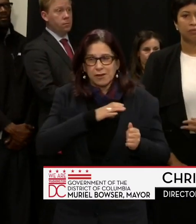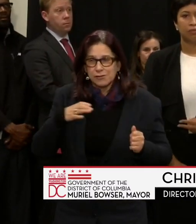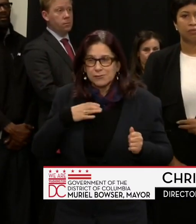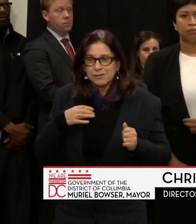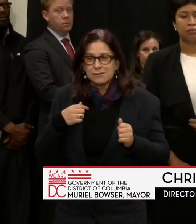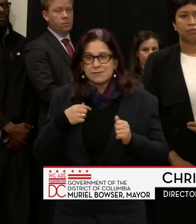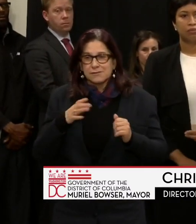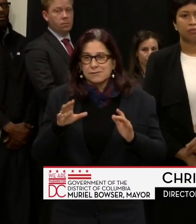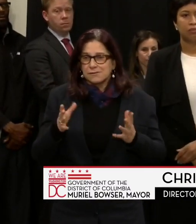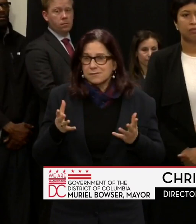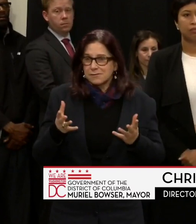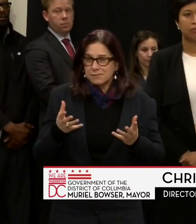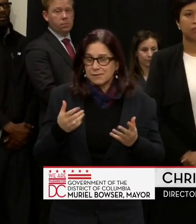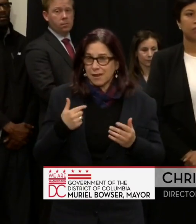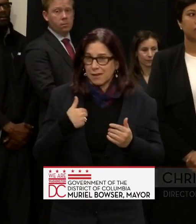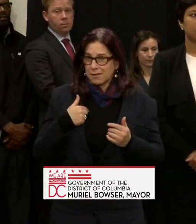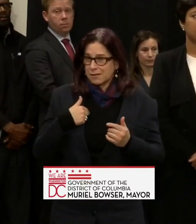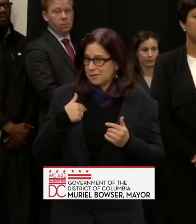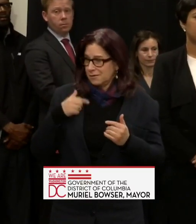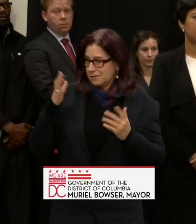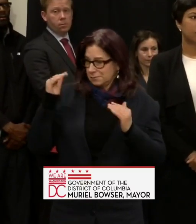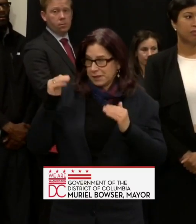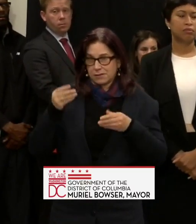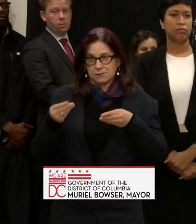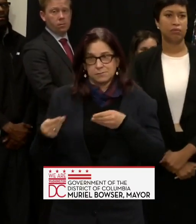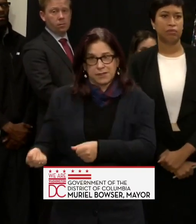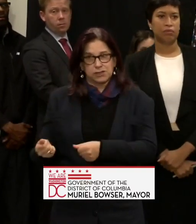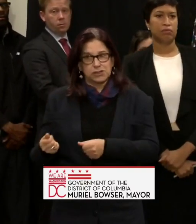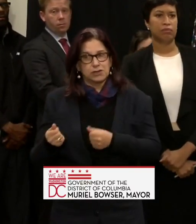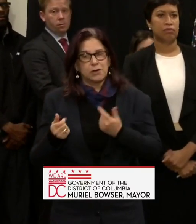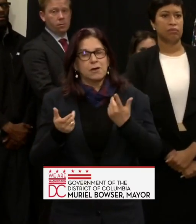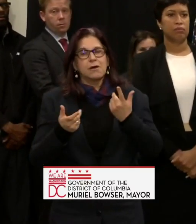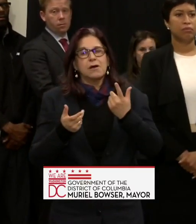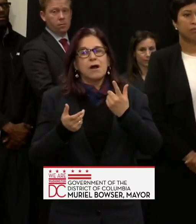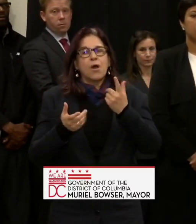EXPECTED EXPENDITURES. SOME OF THOSE WON'T BE KNOWN UNTIL WELL AFTER THE INAUGURATION WHEN WE CAN TALLY